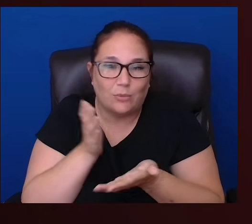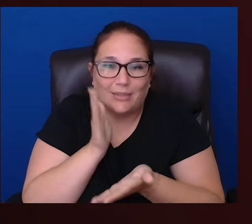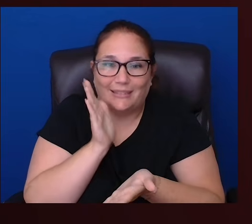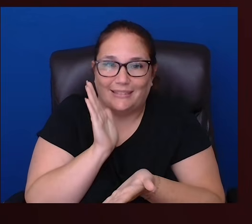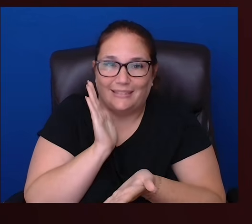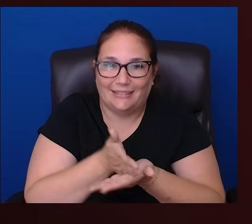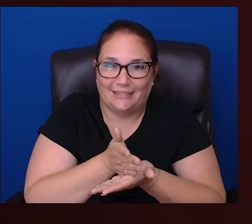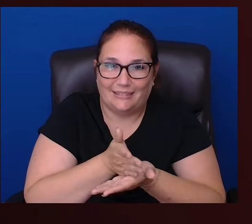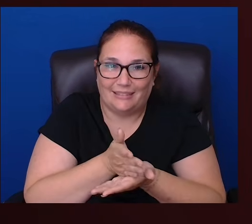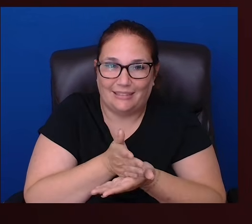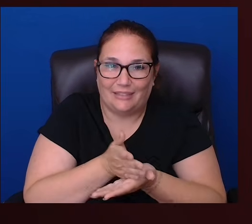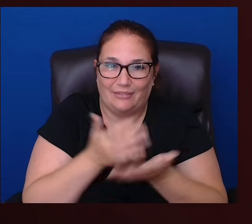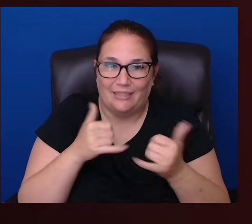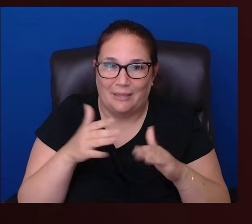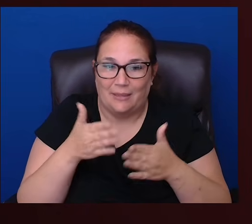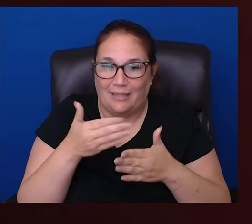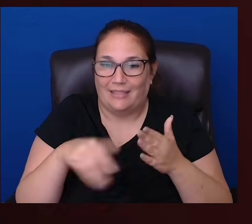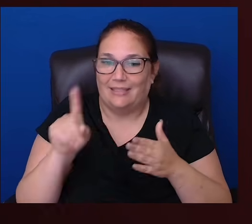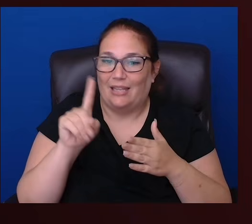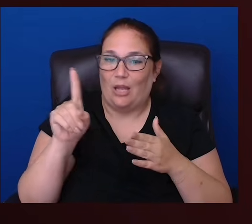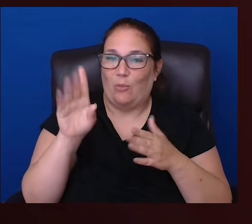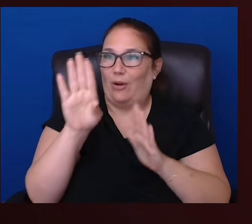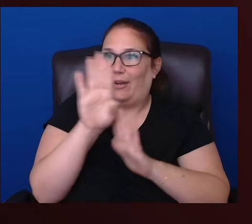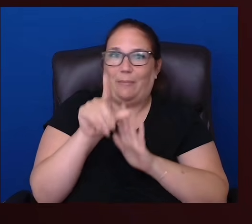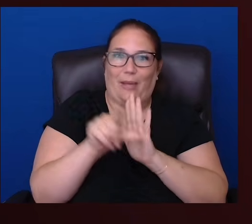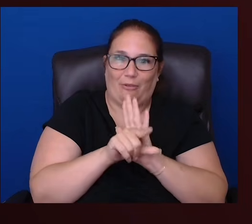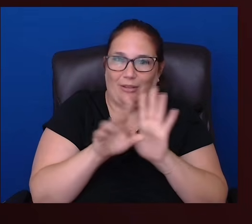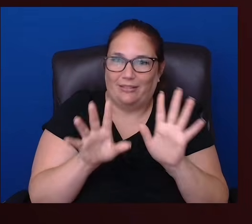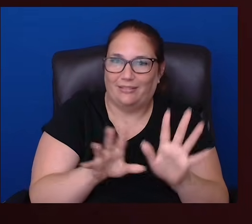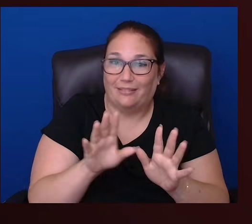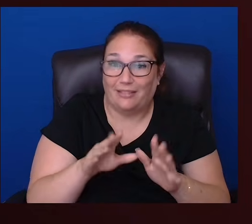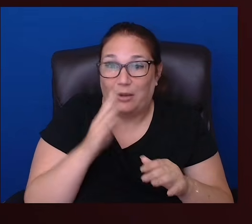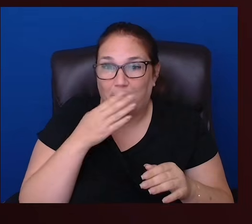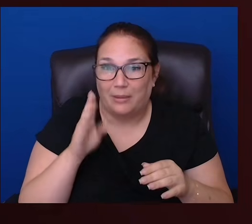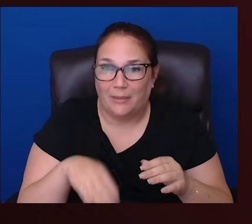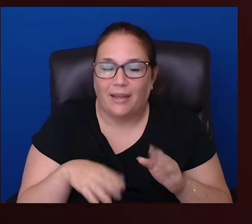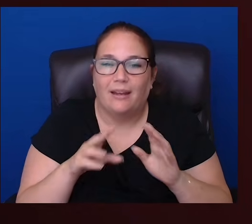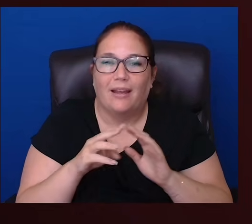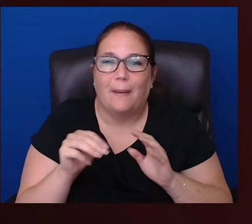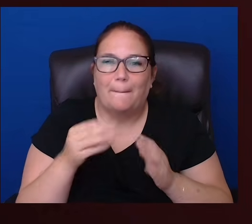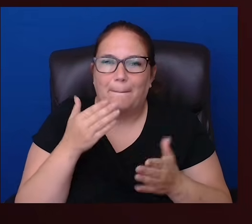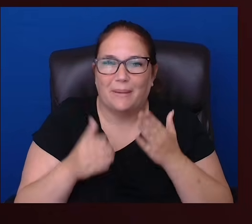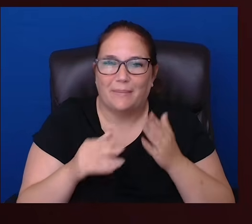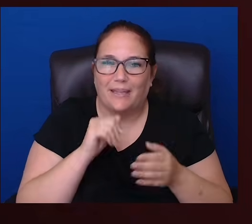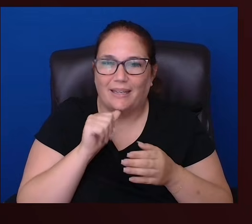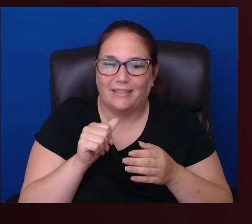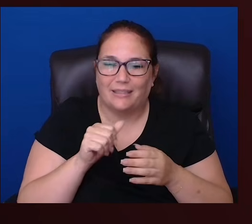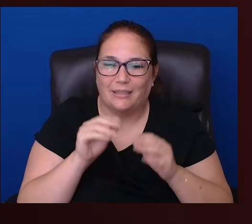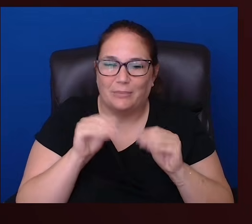still playing somewhere in the background. That would be bad. Maybe I didn't dial in my second mini -- but you get the idea, right?